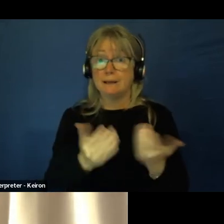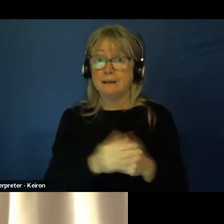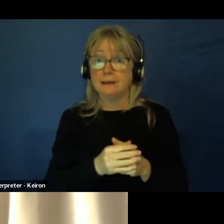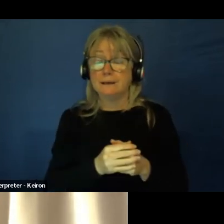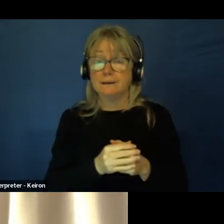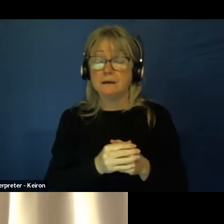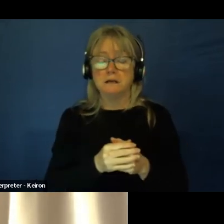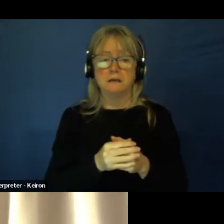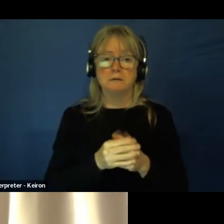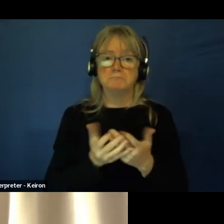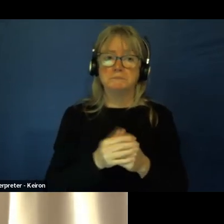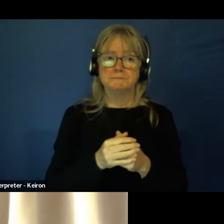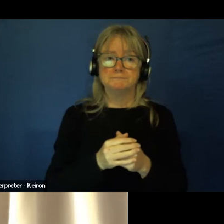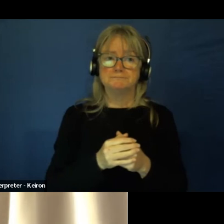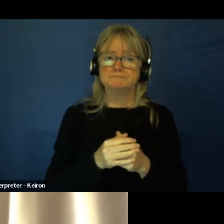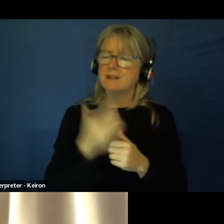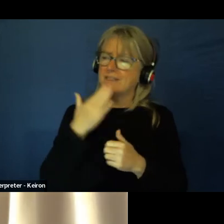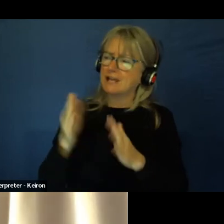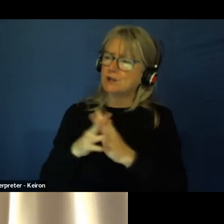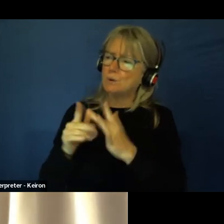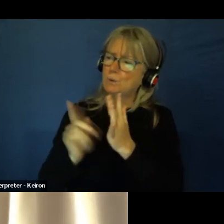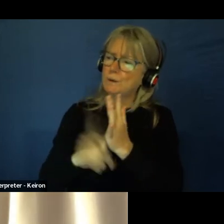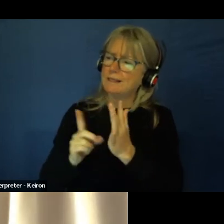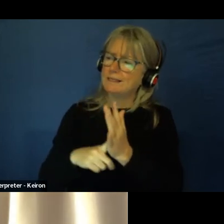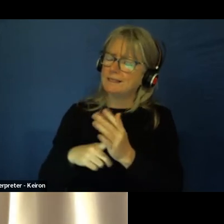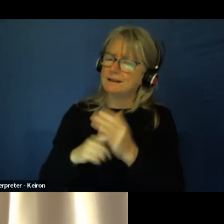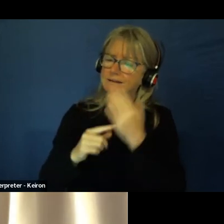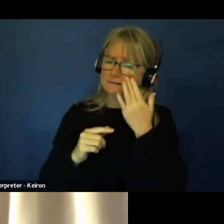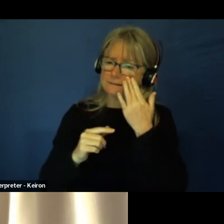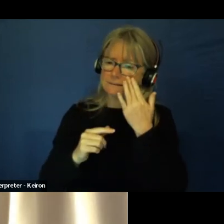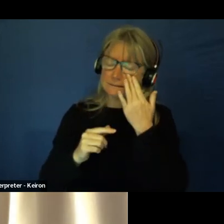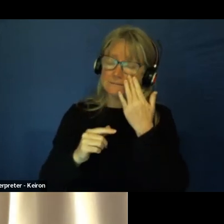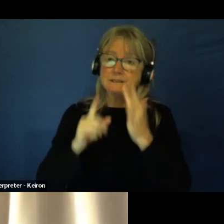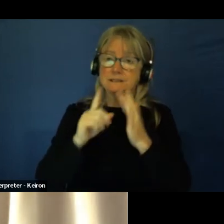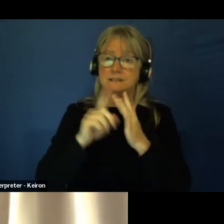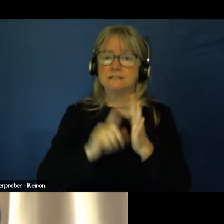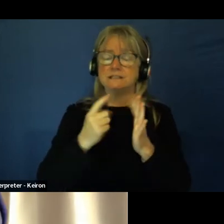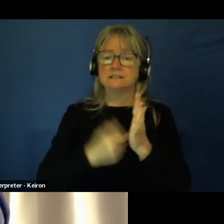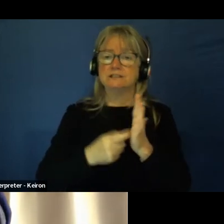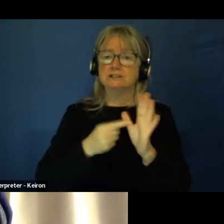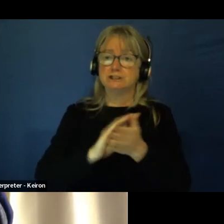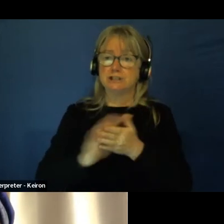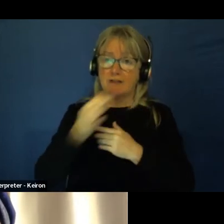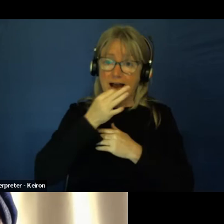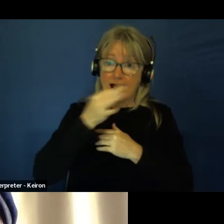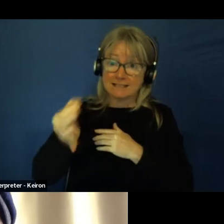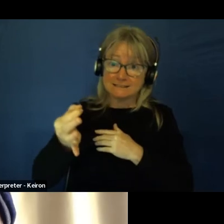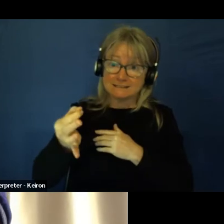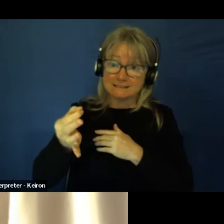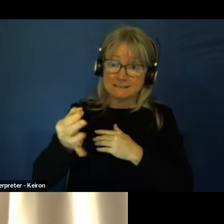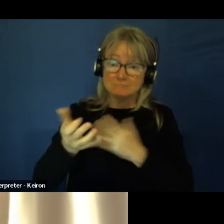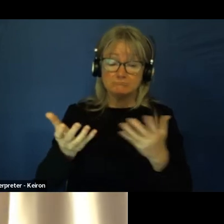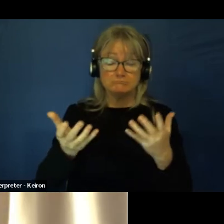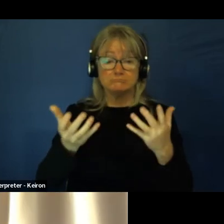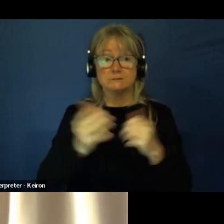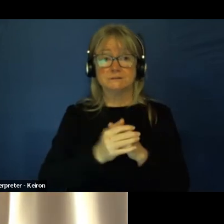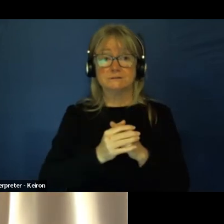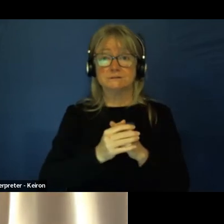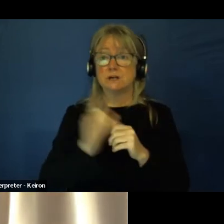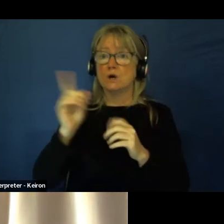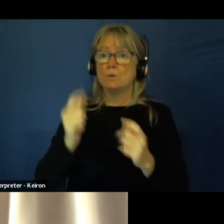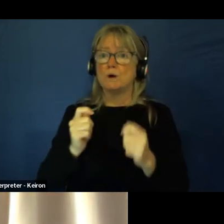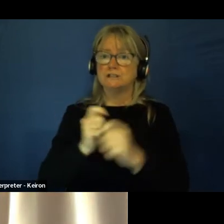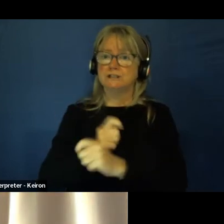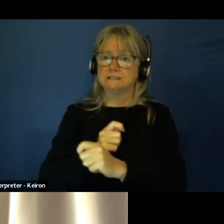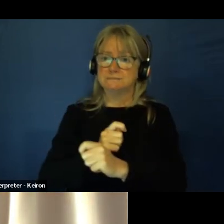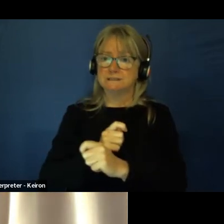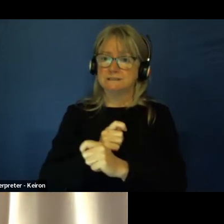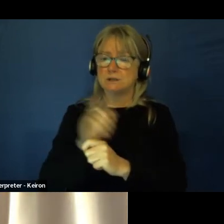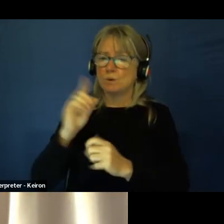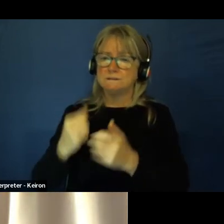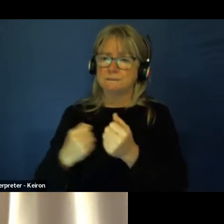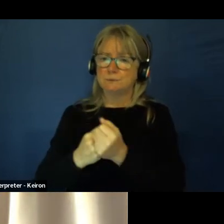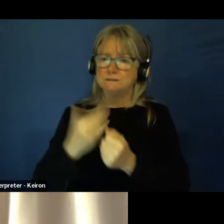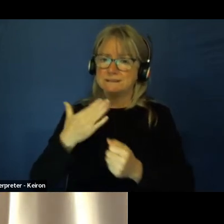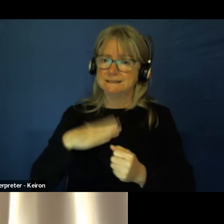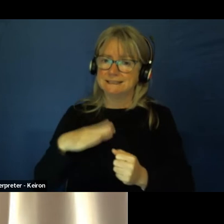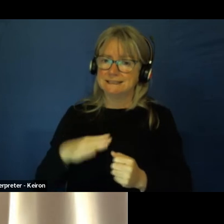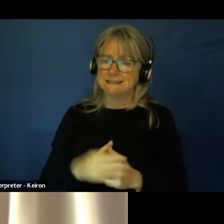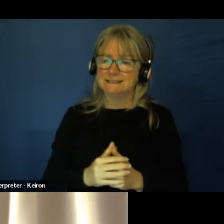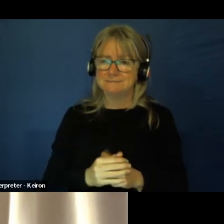Yeah. So, thank you thank you for sharing me through the to you, what sort of adjustments.